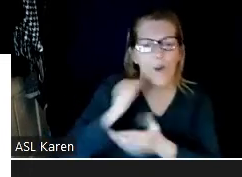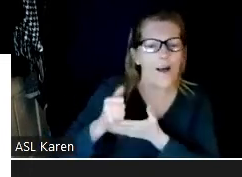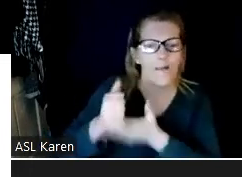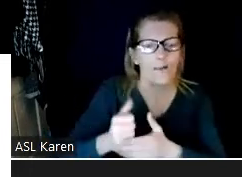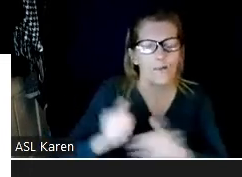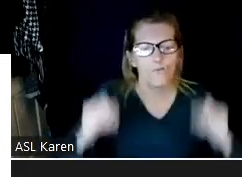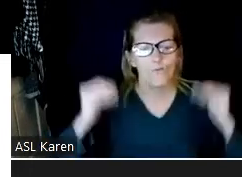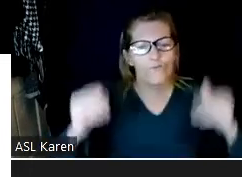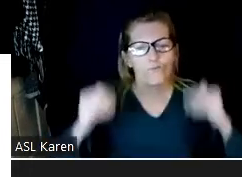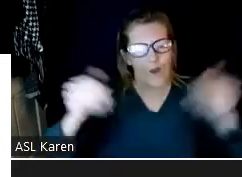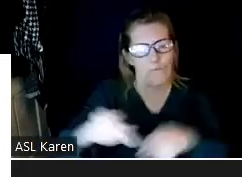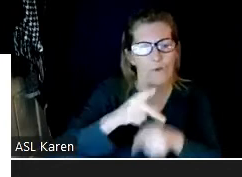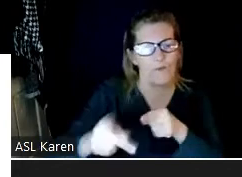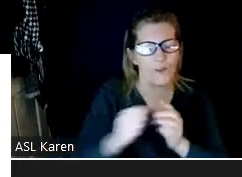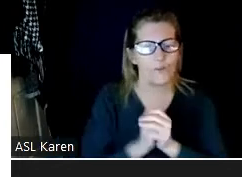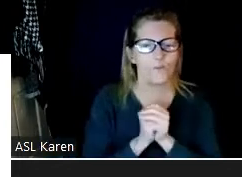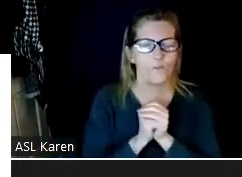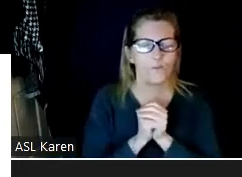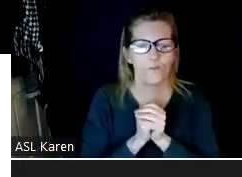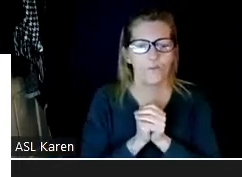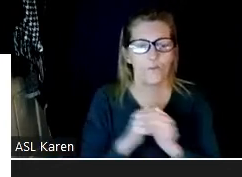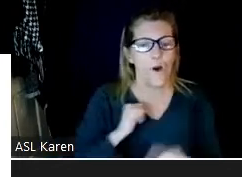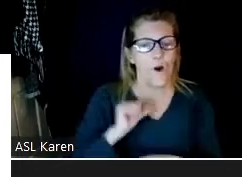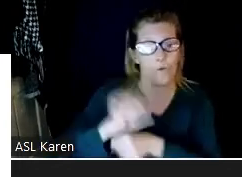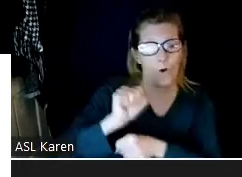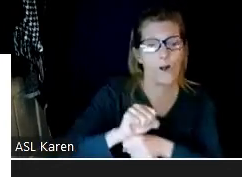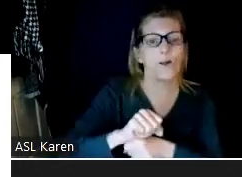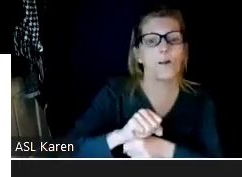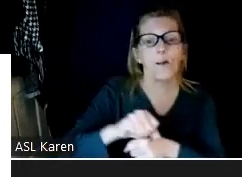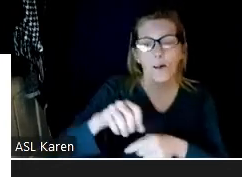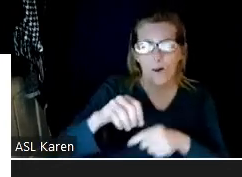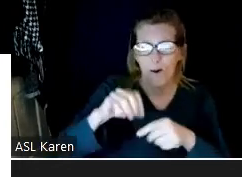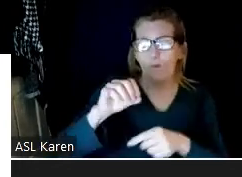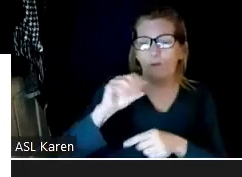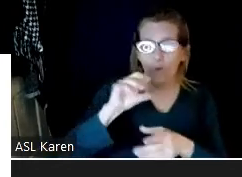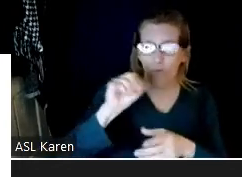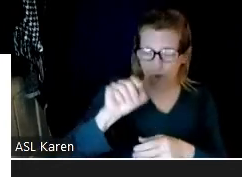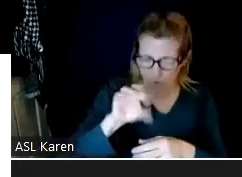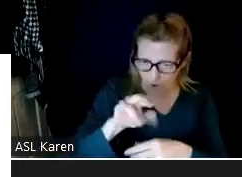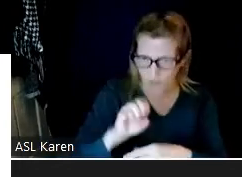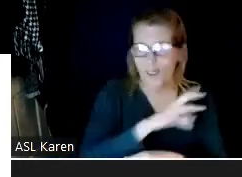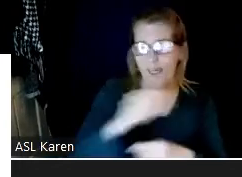advance professionally, our workforce and economic RESEARCH DIVISION creates and distributes